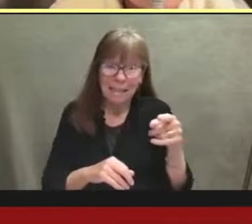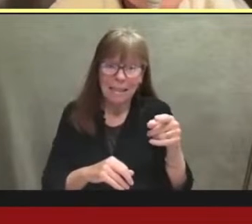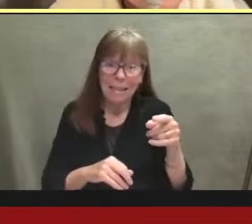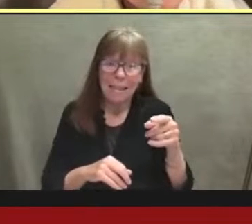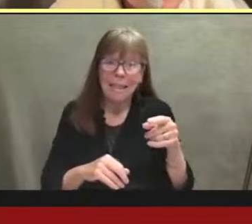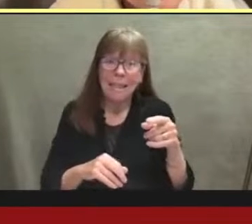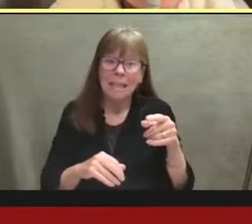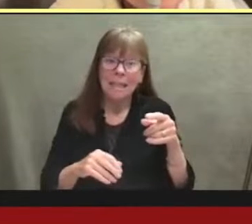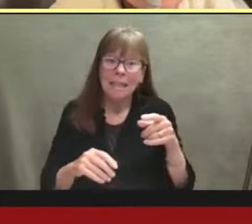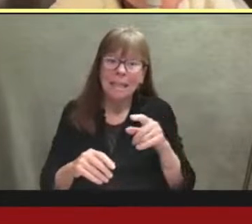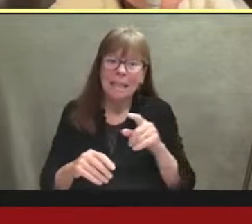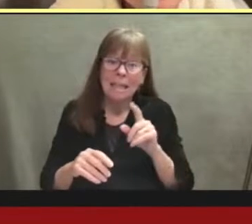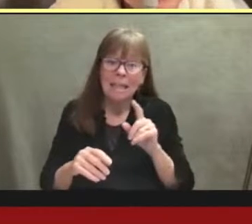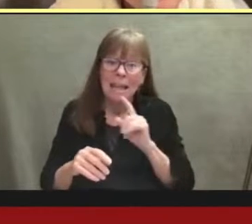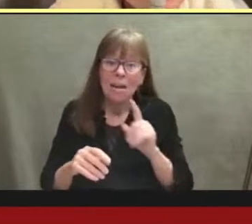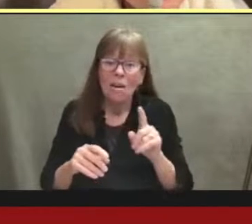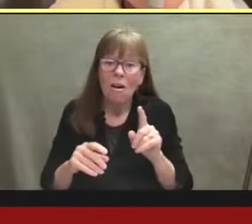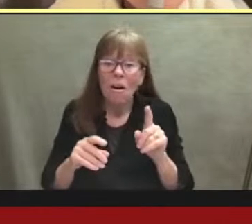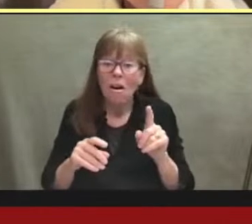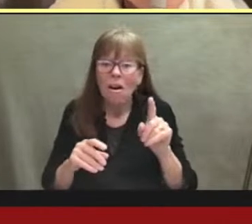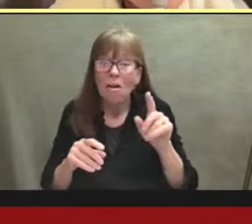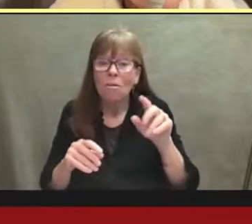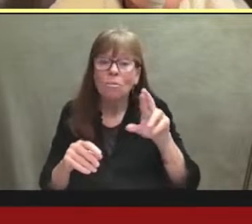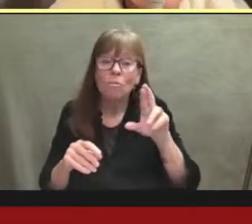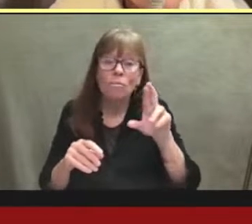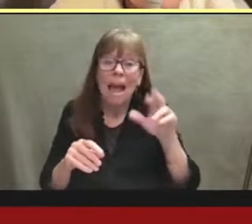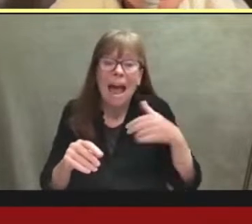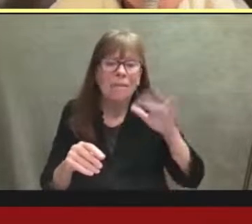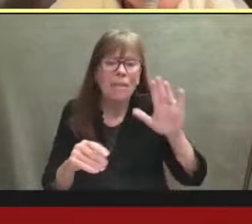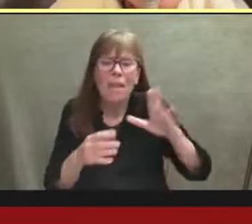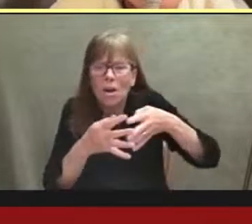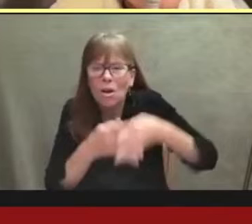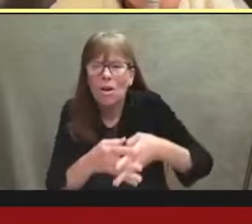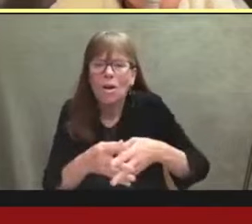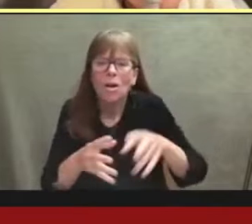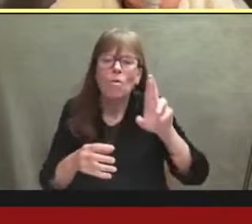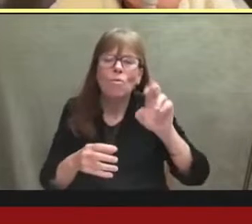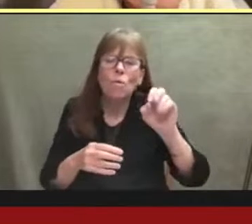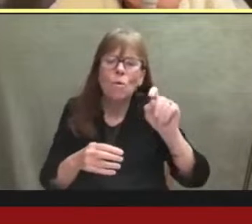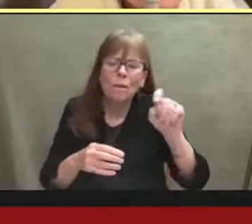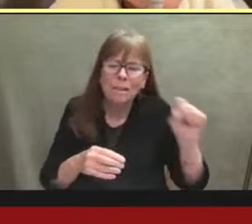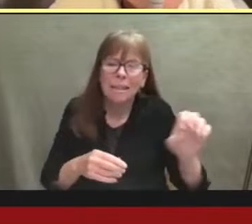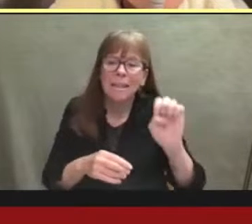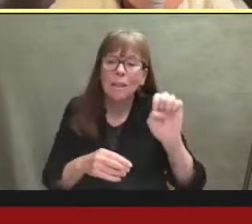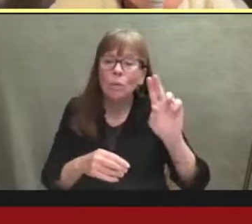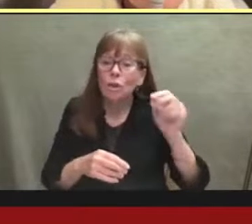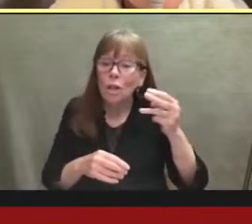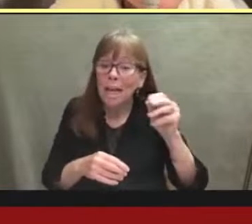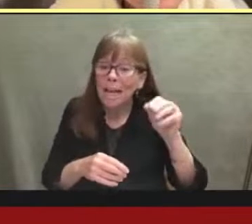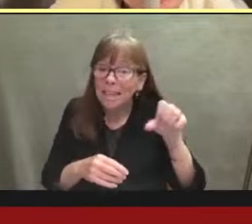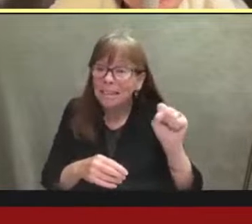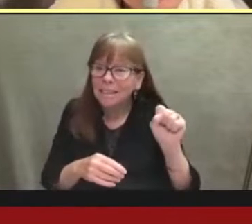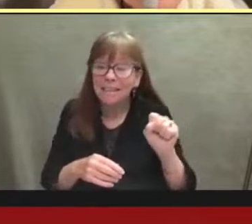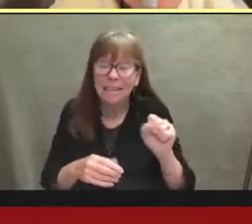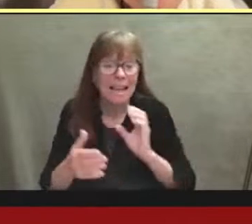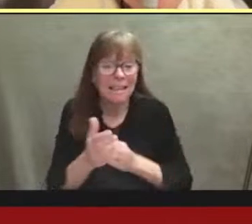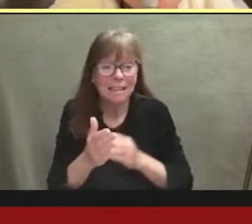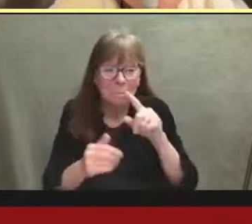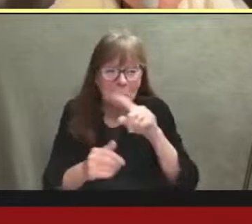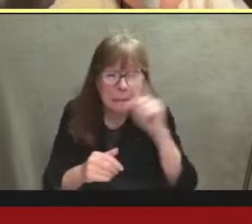anti-Blackness, misogyny, colonialism, imperialism and capitalism.